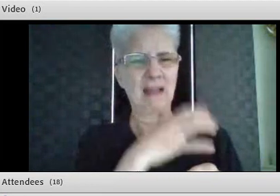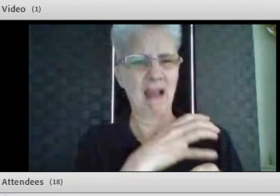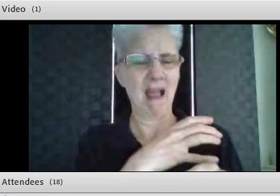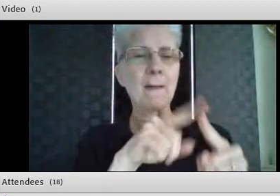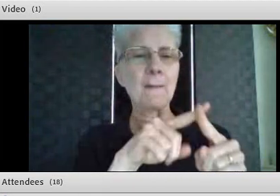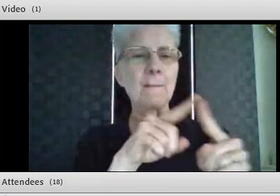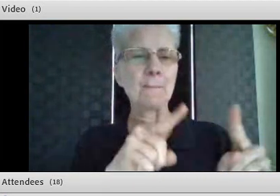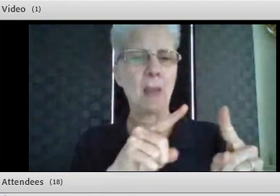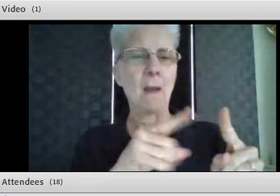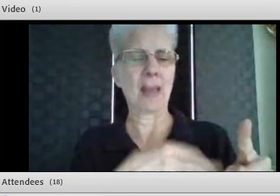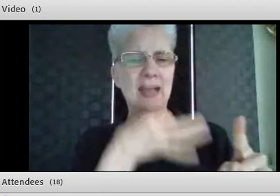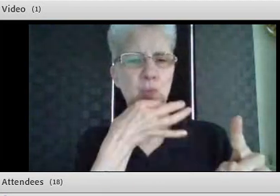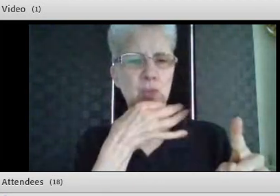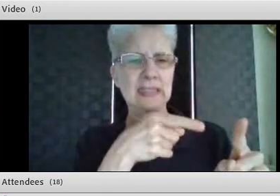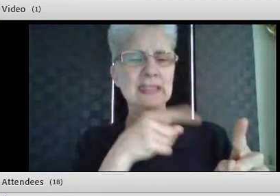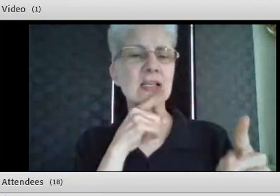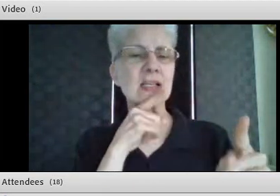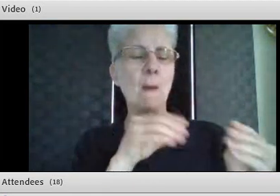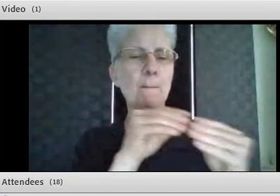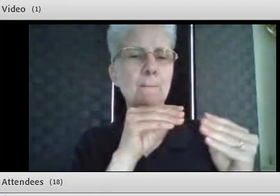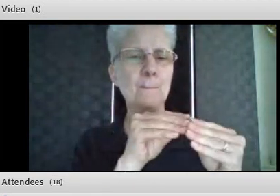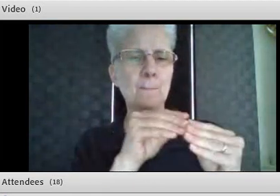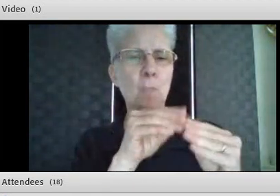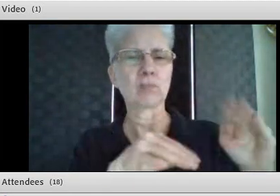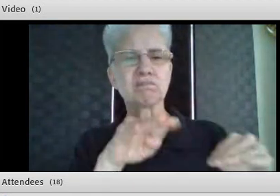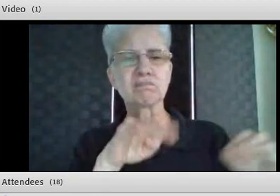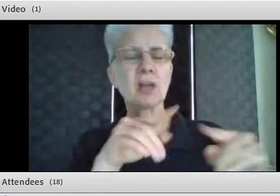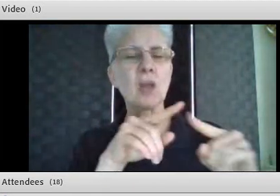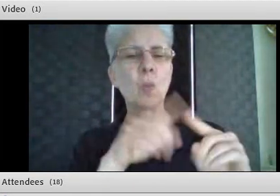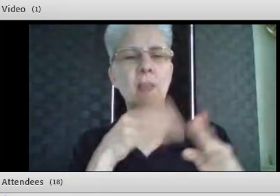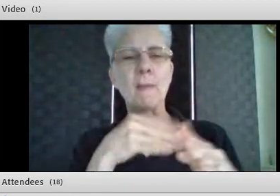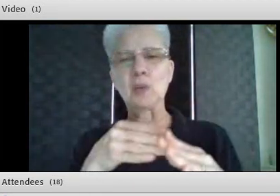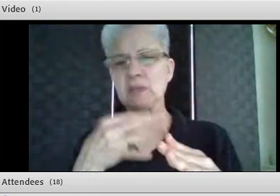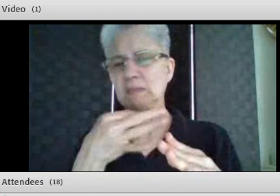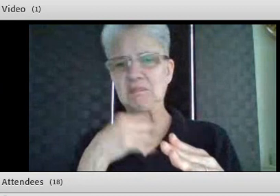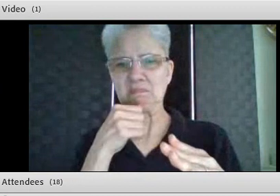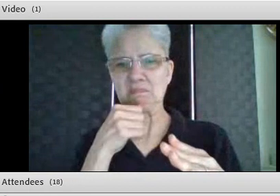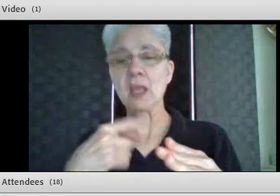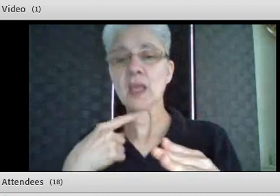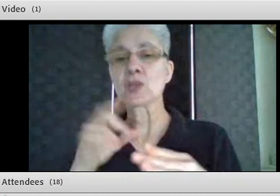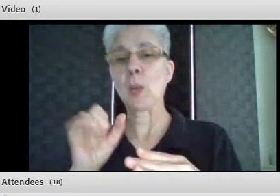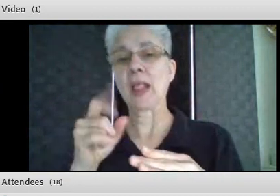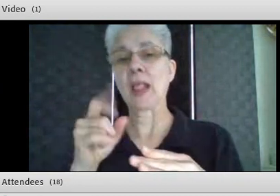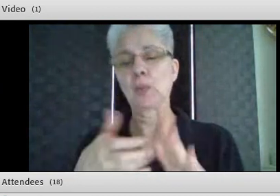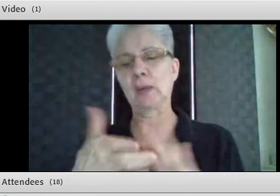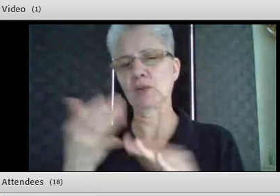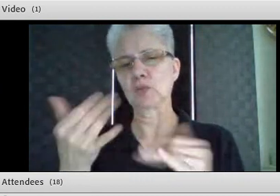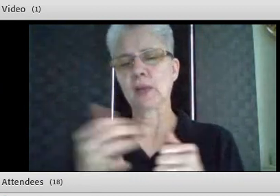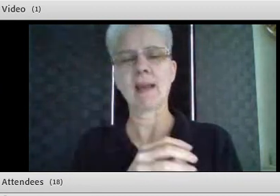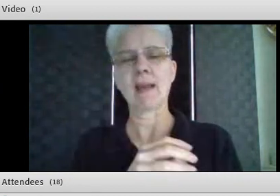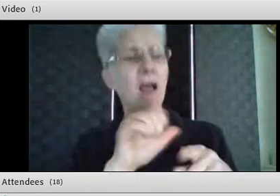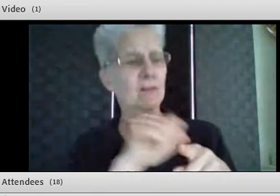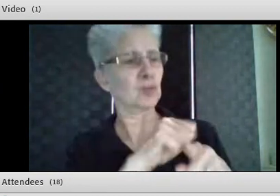but my expertise is quite limited when it comes to music, so Hilary will be running the show today. Hilary: Hey, I got you trained up pretty well.